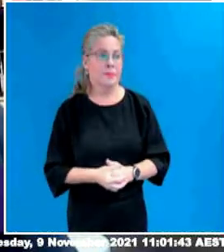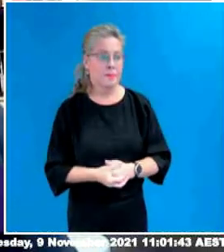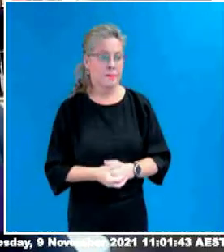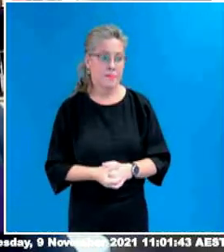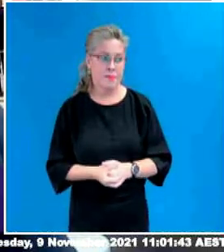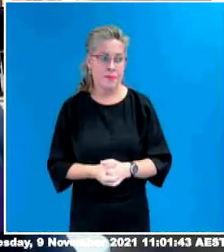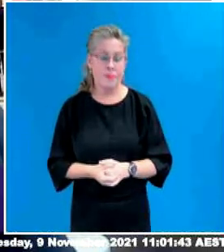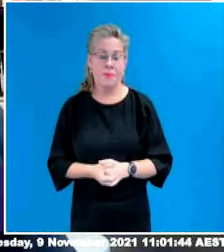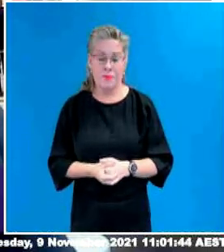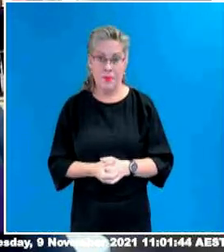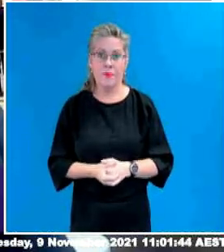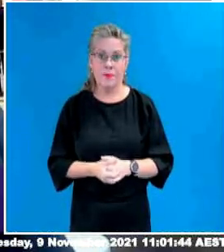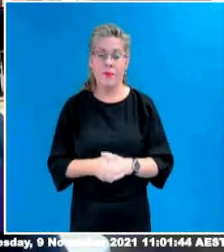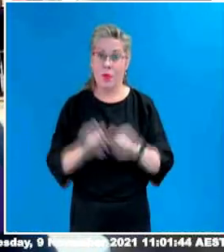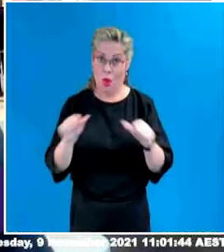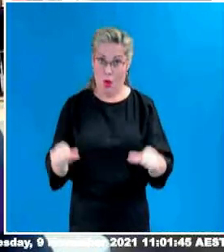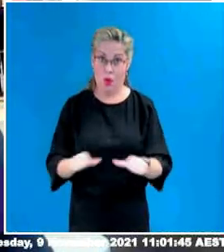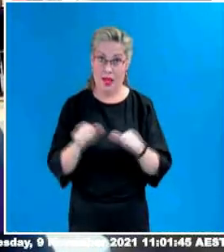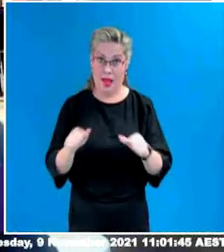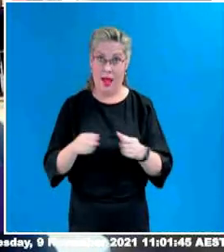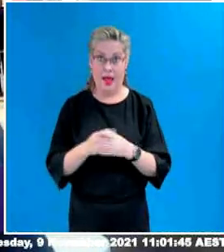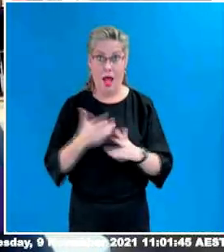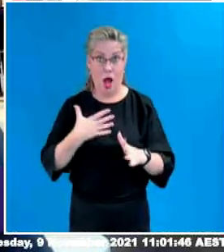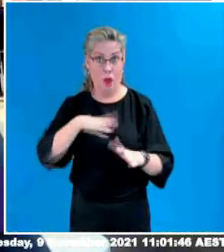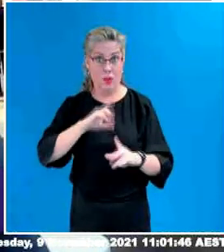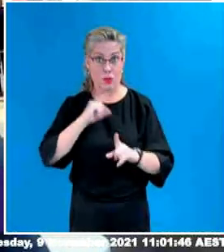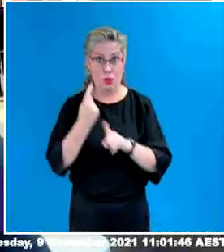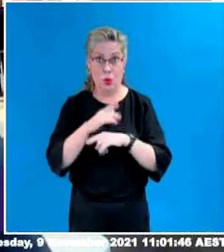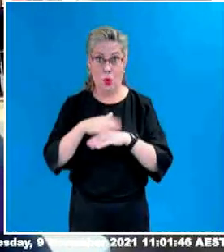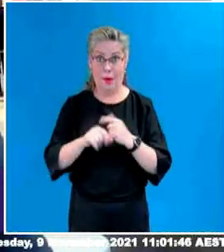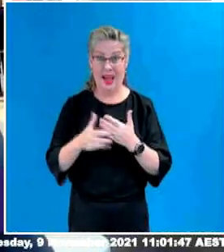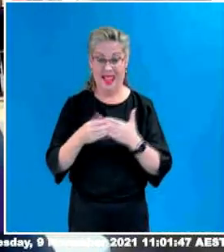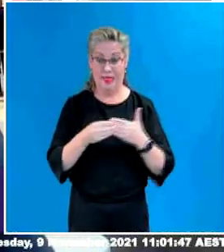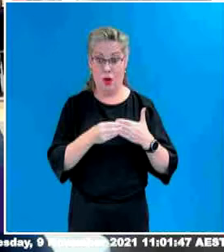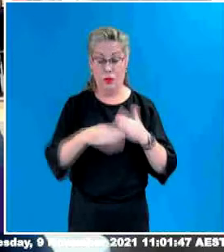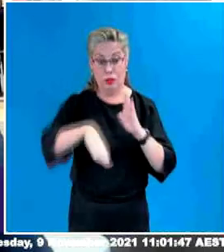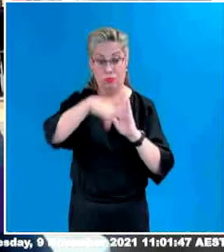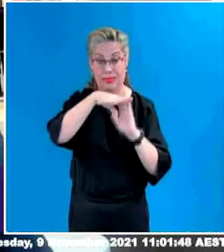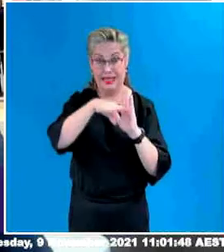I am very keen to explore with you how the principles have really worked on the